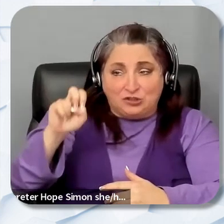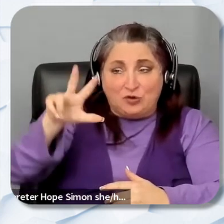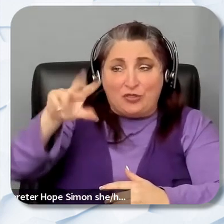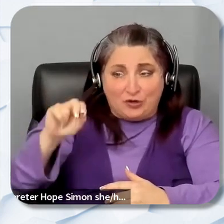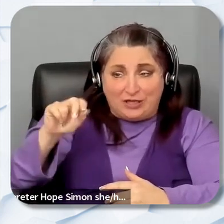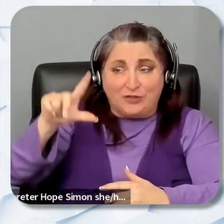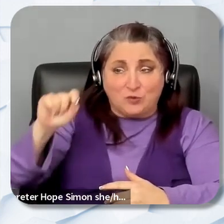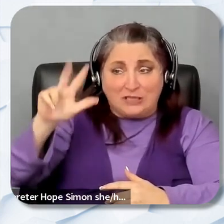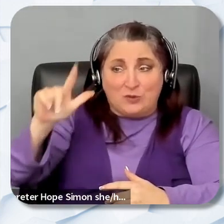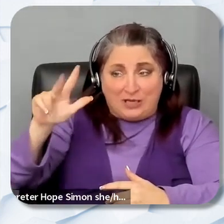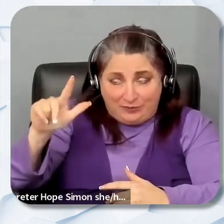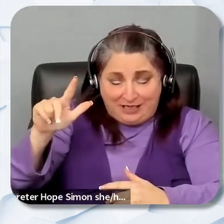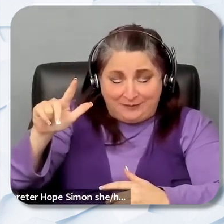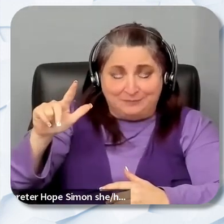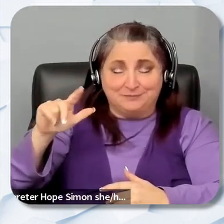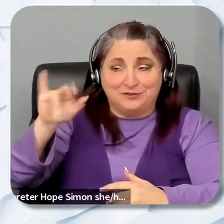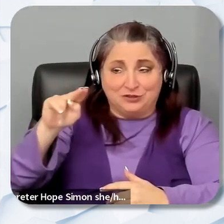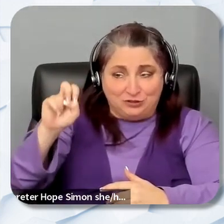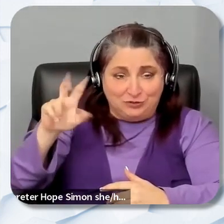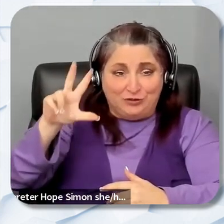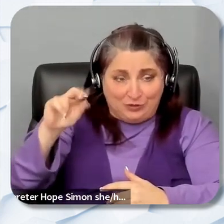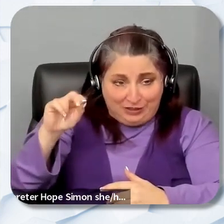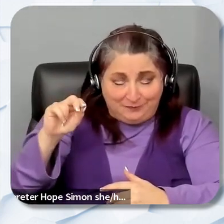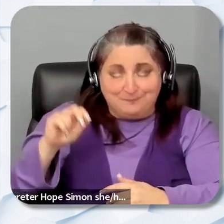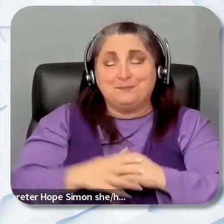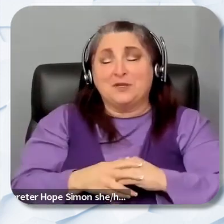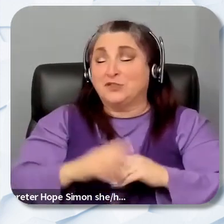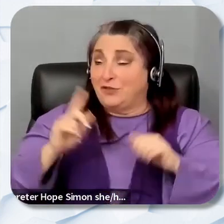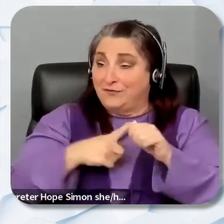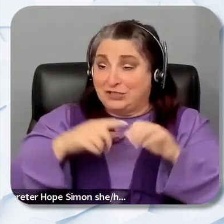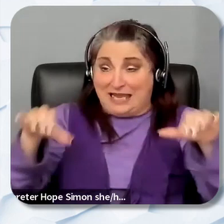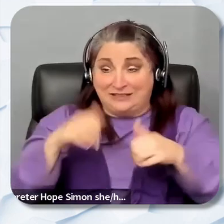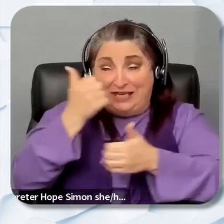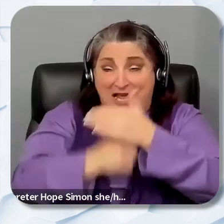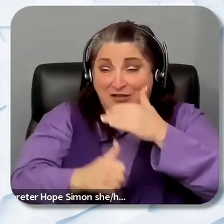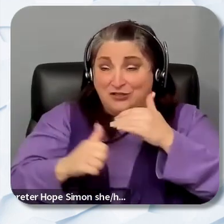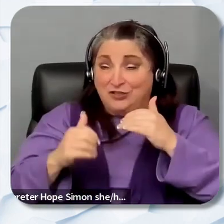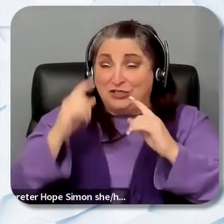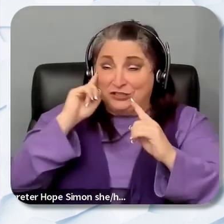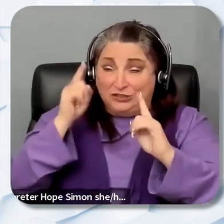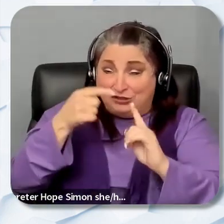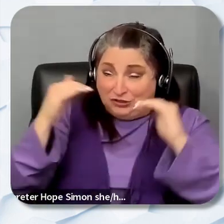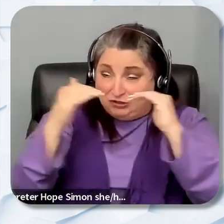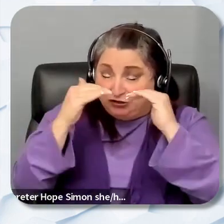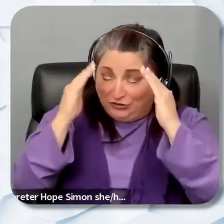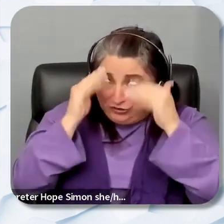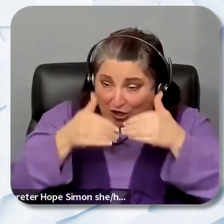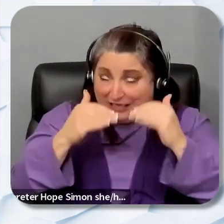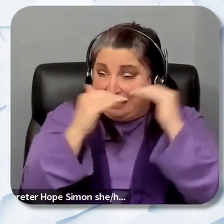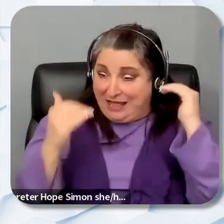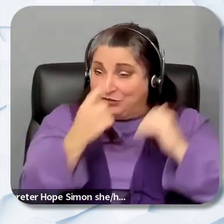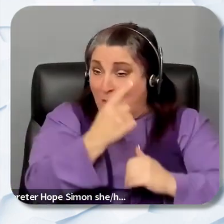Okay. So the first activity listed under Targeted Levels 1 and 2 is the disproportionality review,